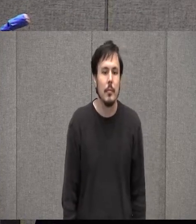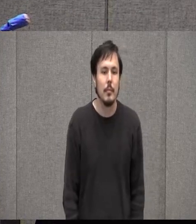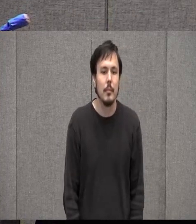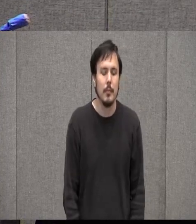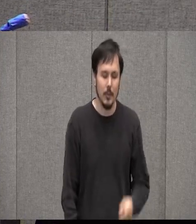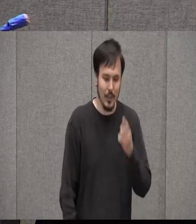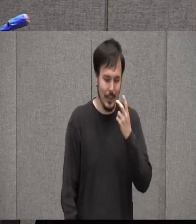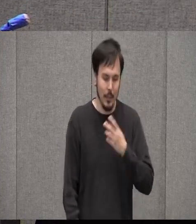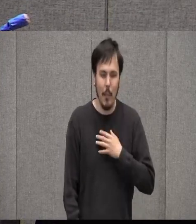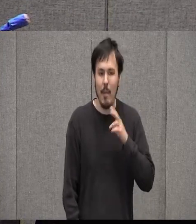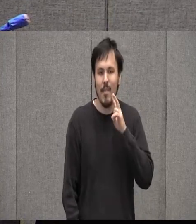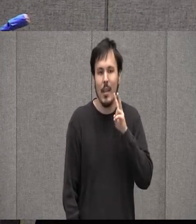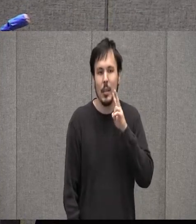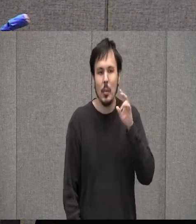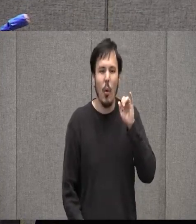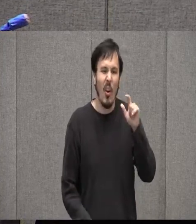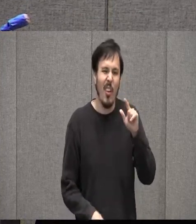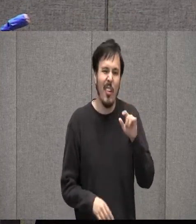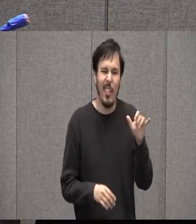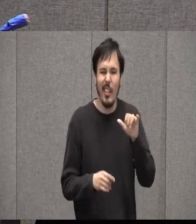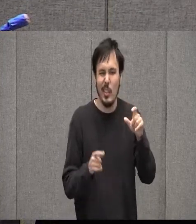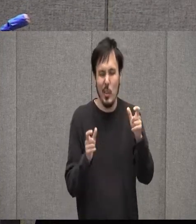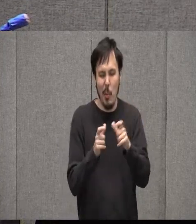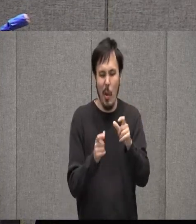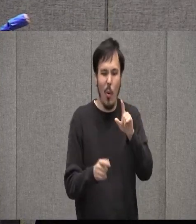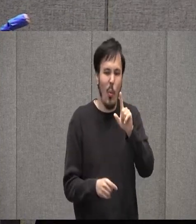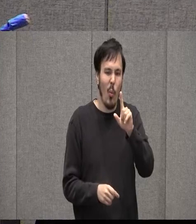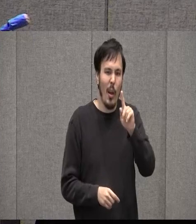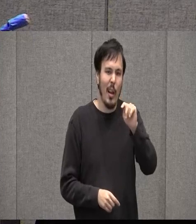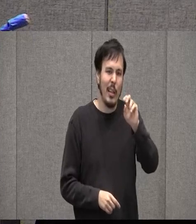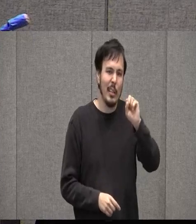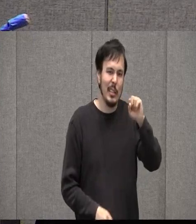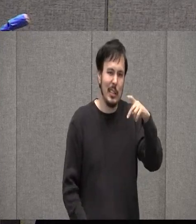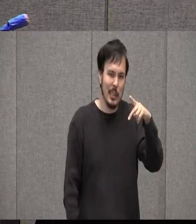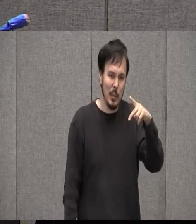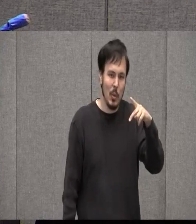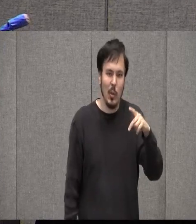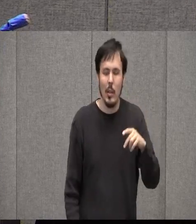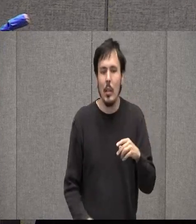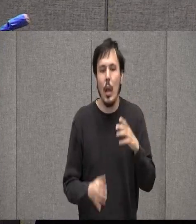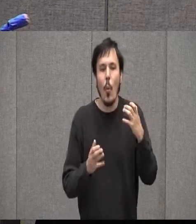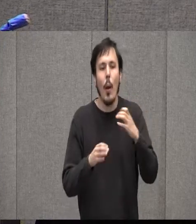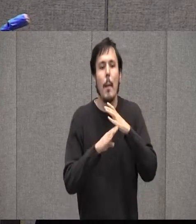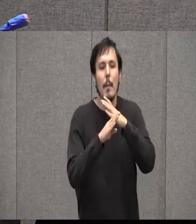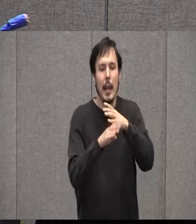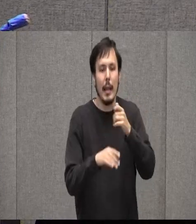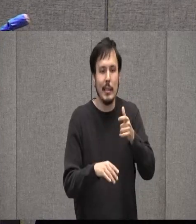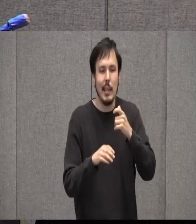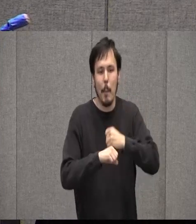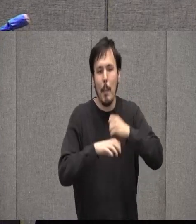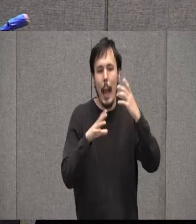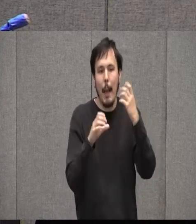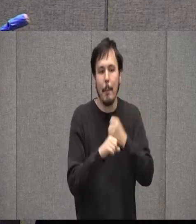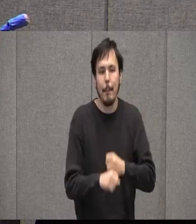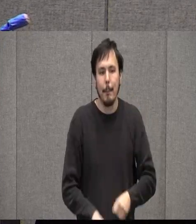just a little teaspoon. Like I said, just enough to make it from bursting everywhere, okay. And you're gonna shake it.